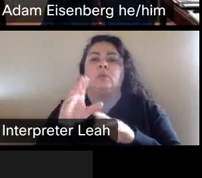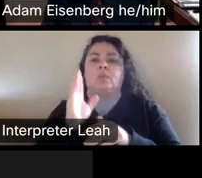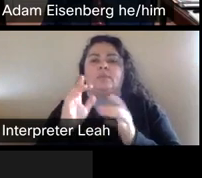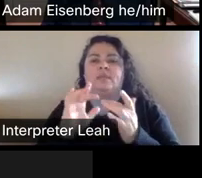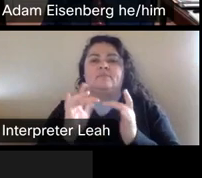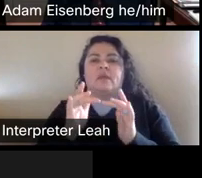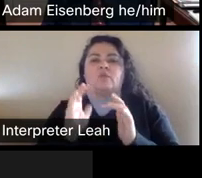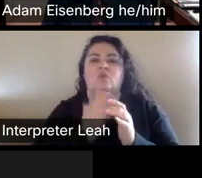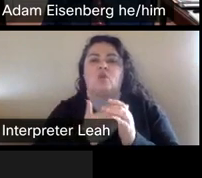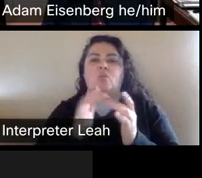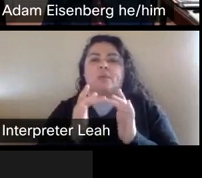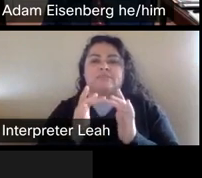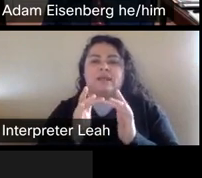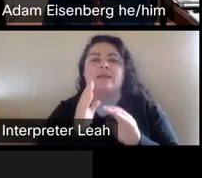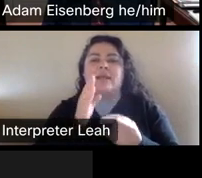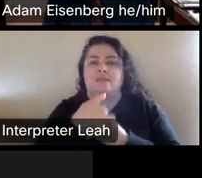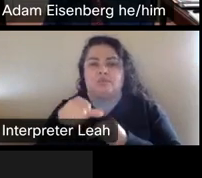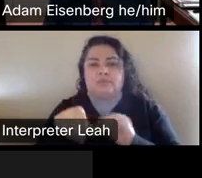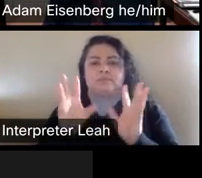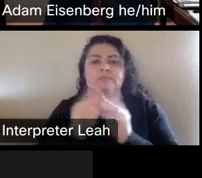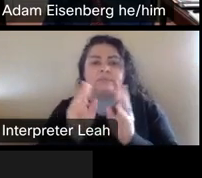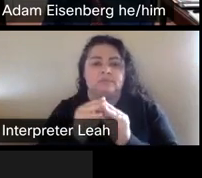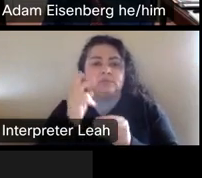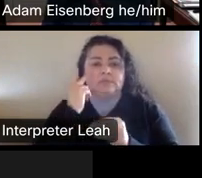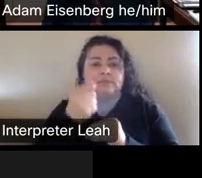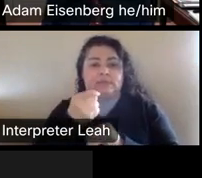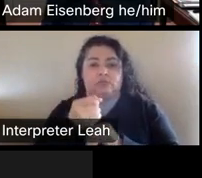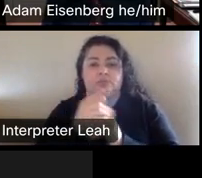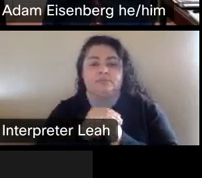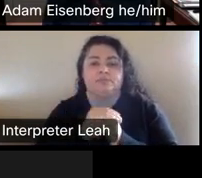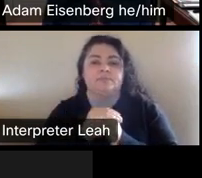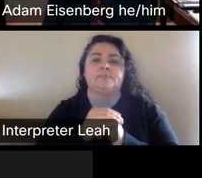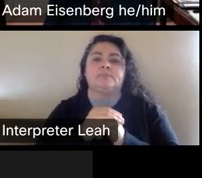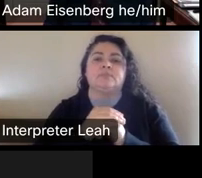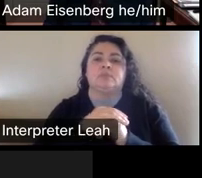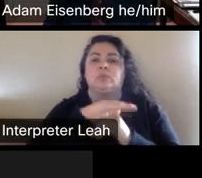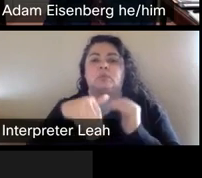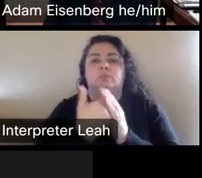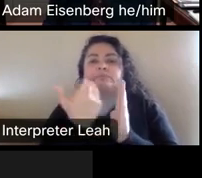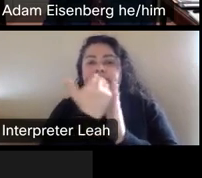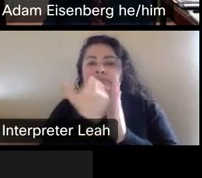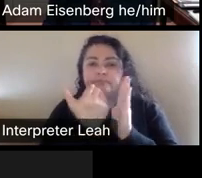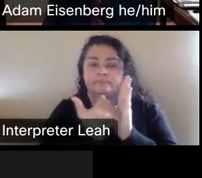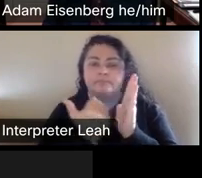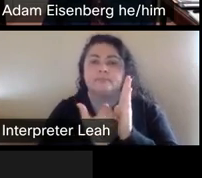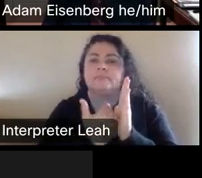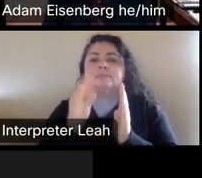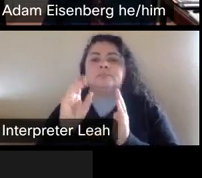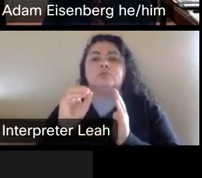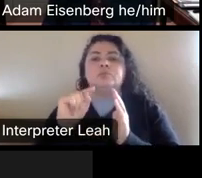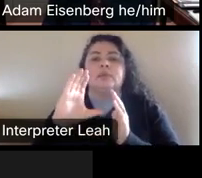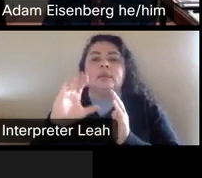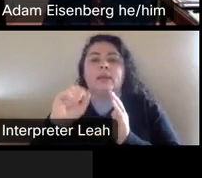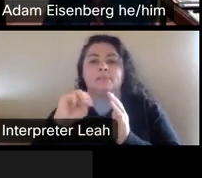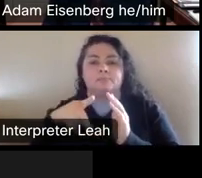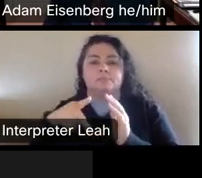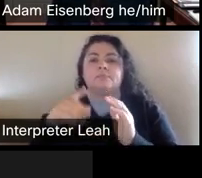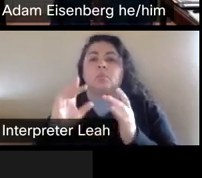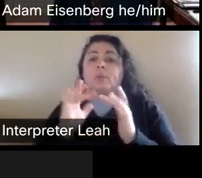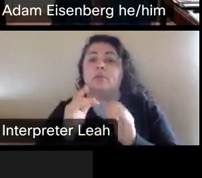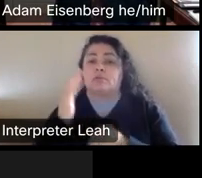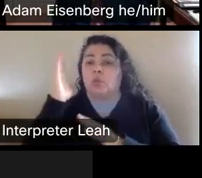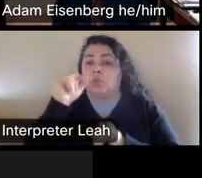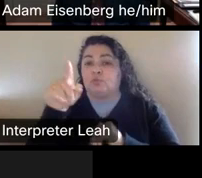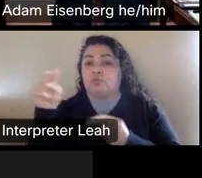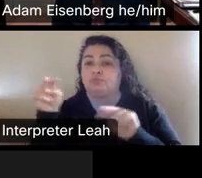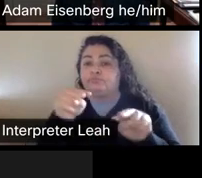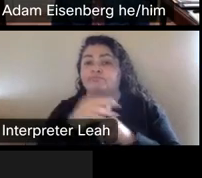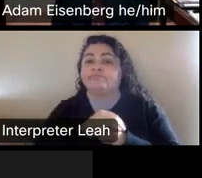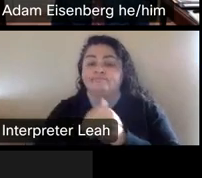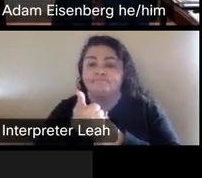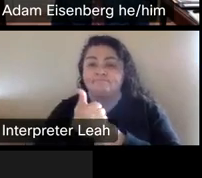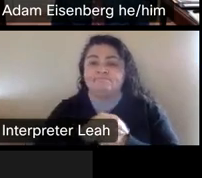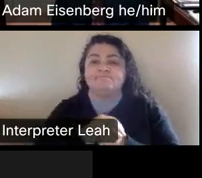Uh, which you can see here, we have a whole playlist for all of our Bootcamp webinars, and then help you check them out.